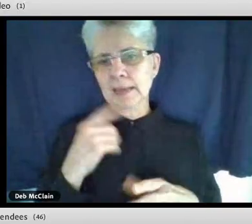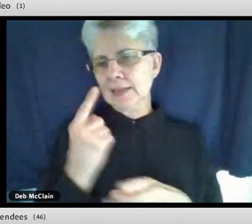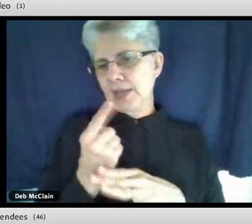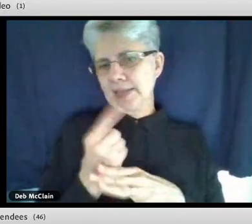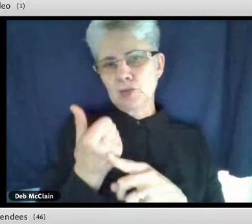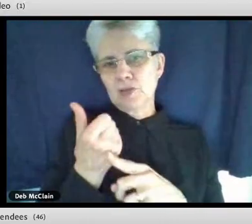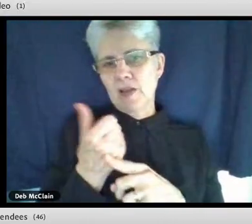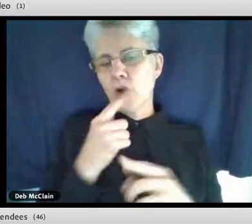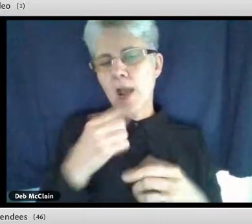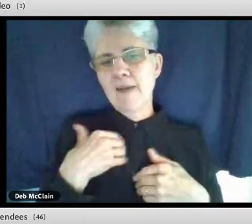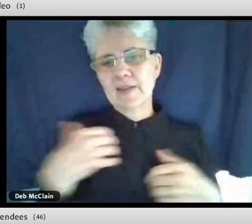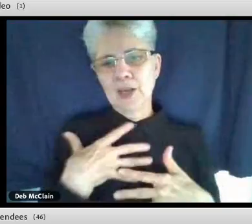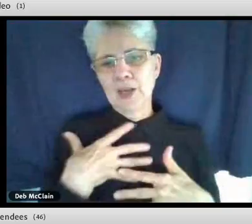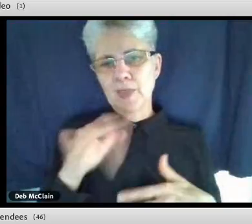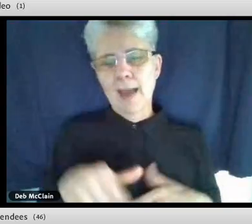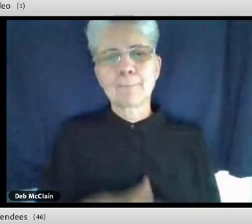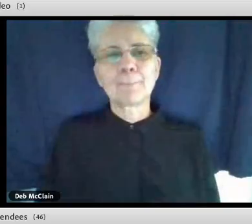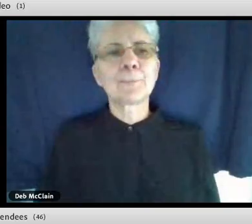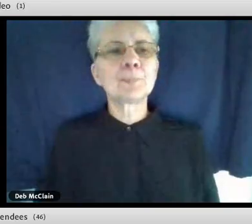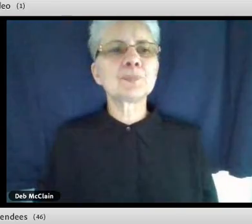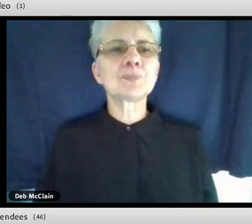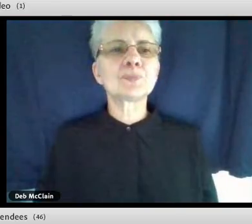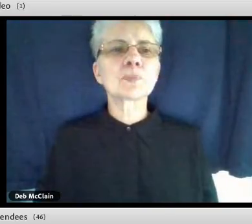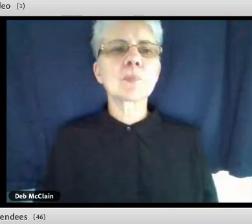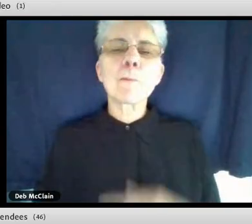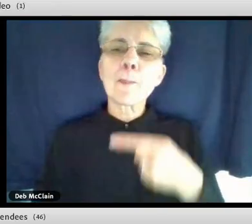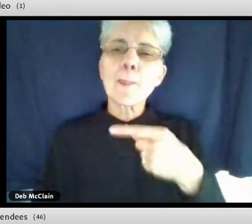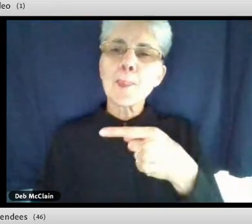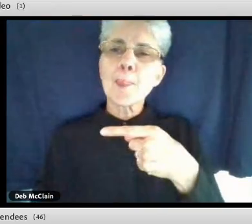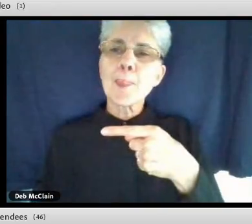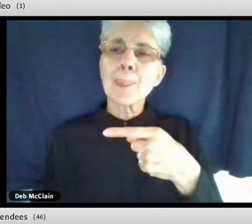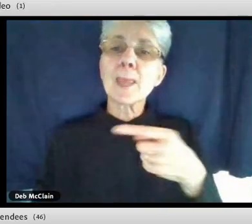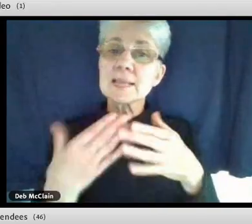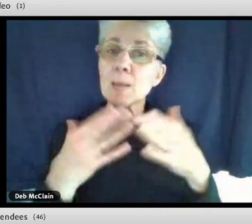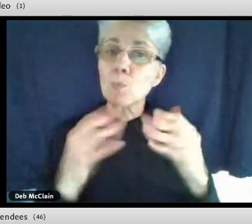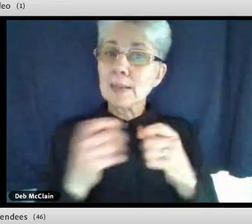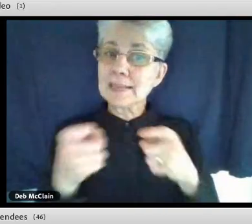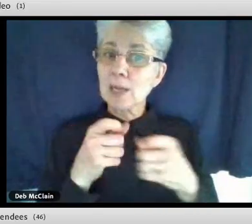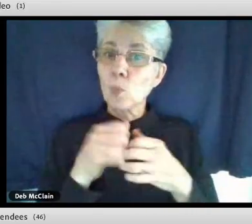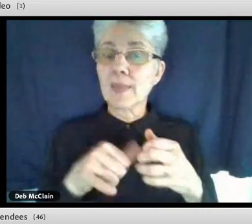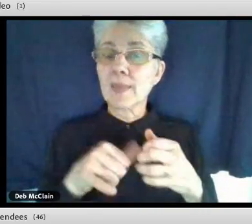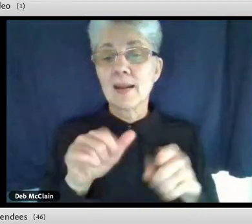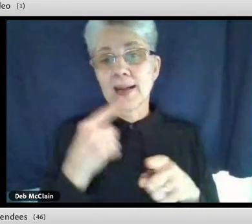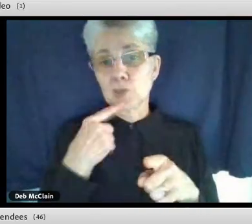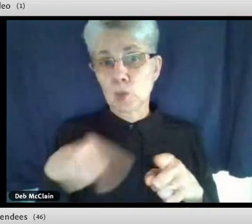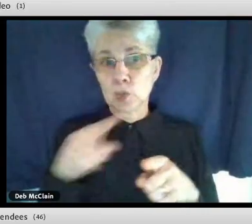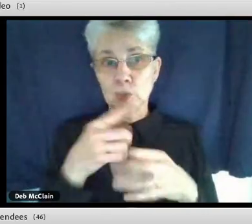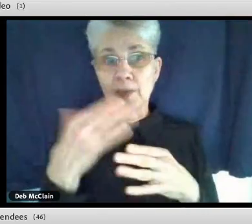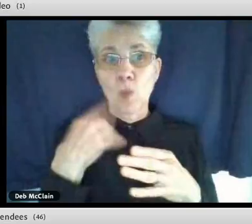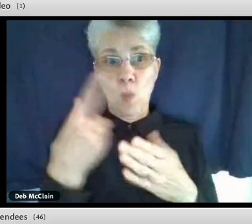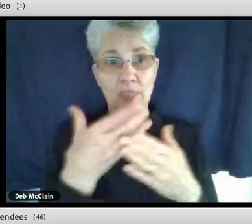And like I told you, one of the things that's always served me well is to know the facts. You know, that can reassure me.